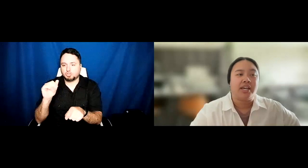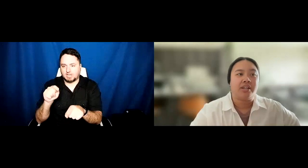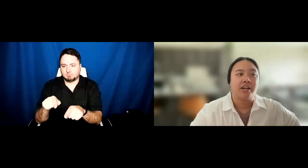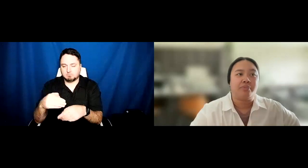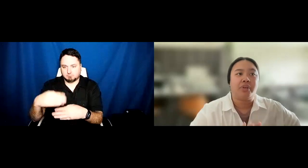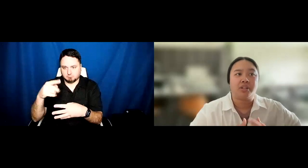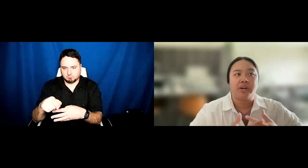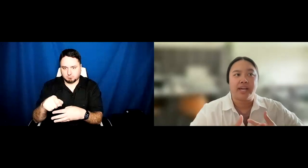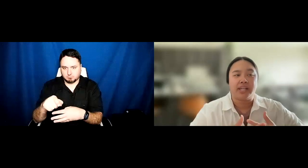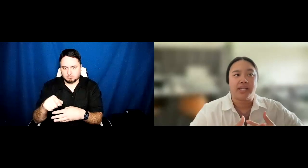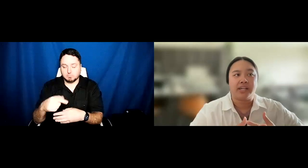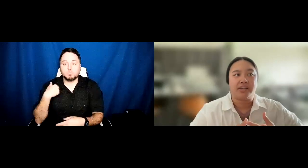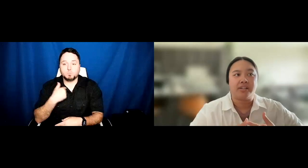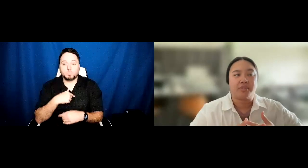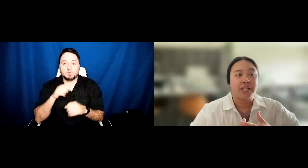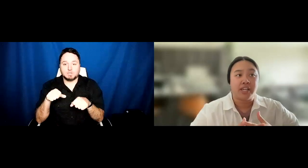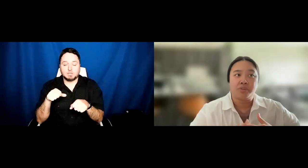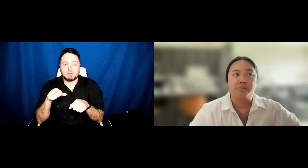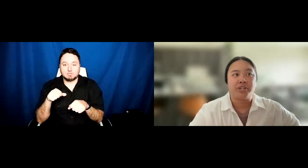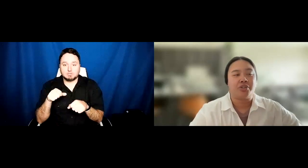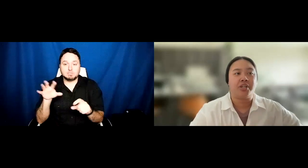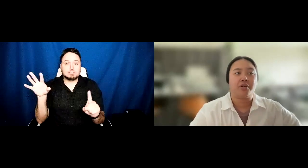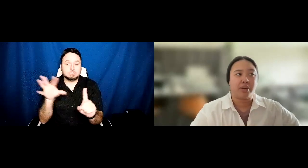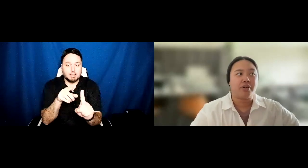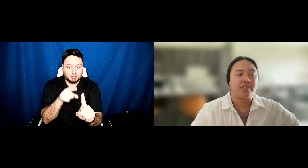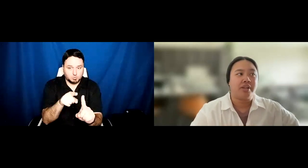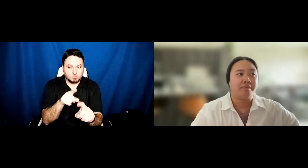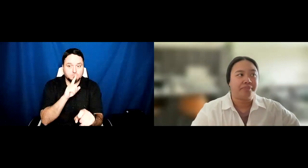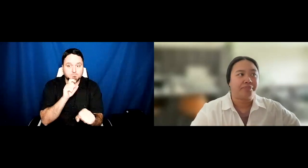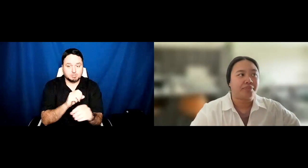and we can go ahead and spotlight you and make sure that your camera is on.